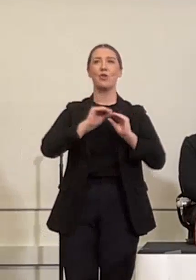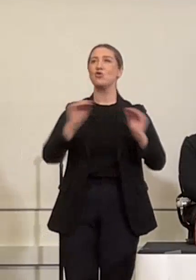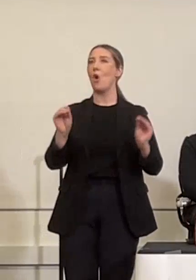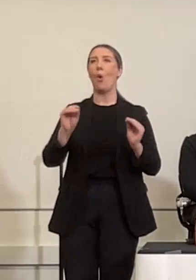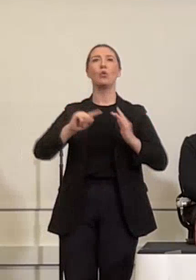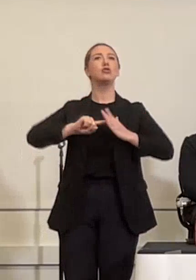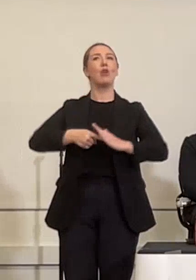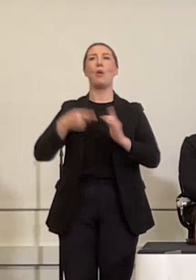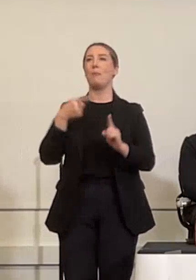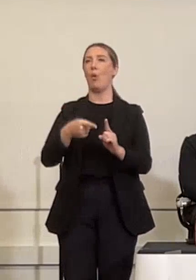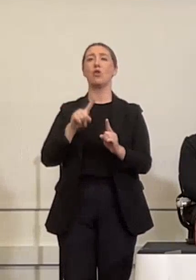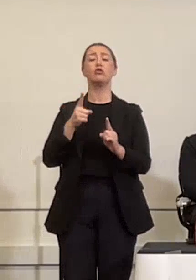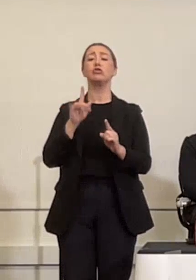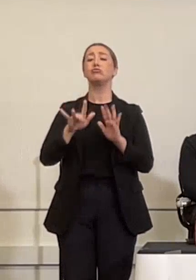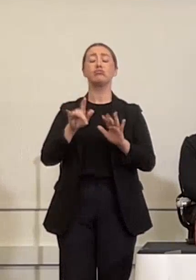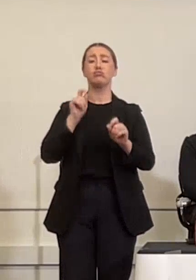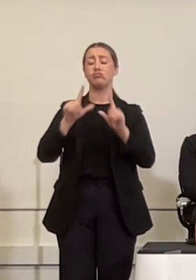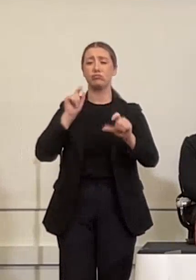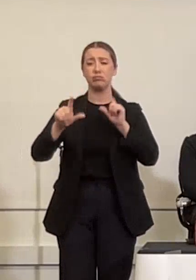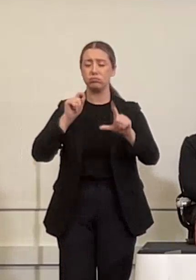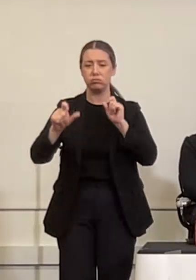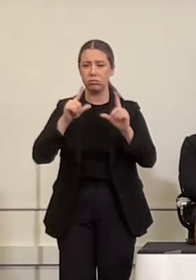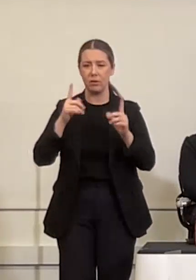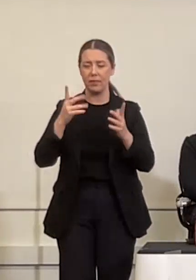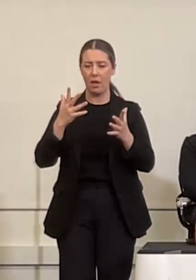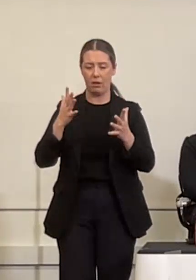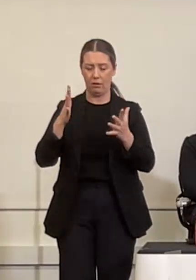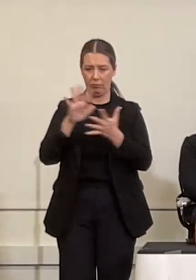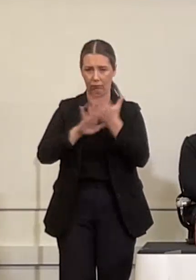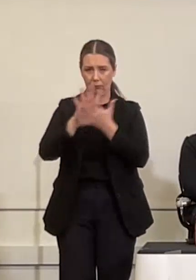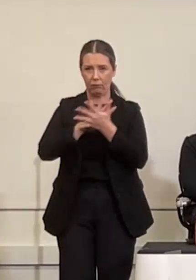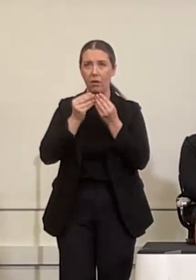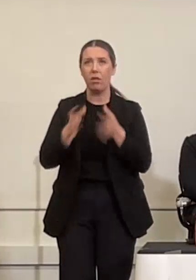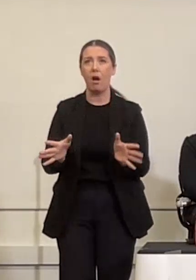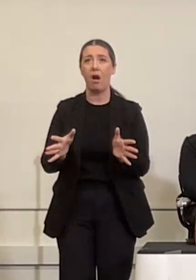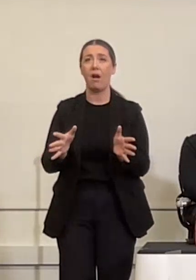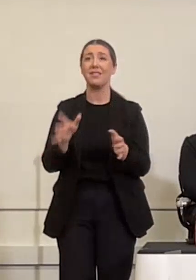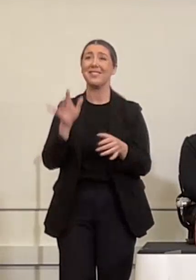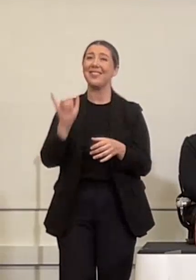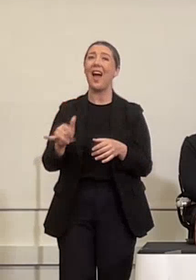You start drilling down into pages and you're you get lost. And that's what would happen with her.